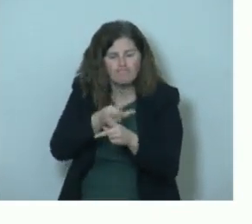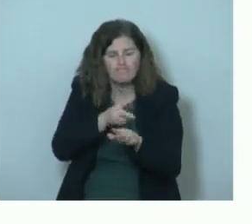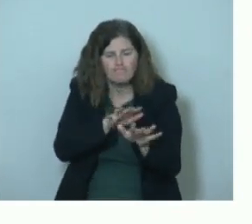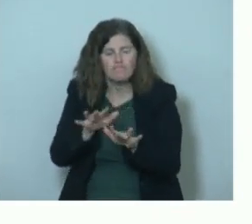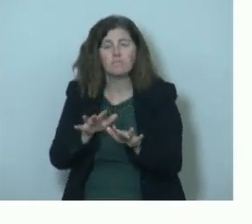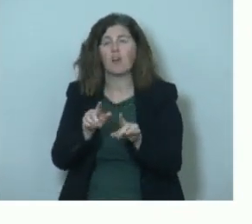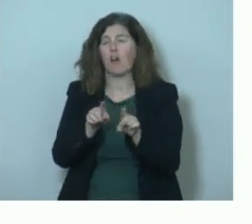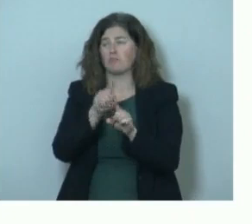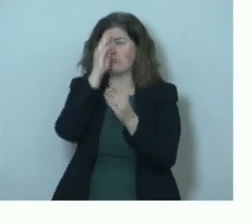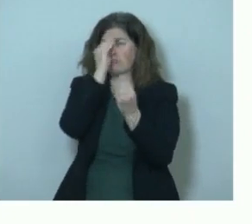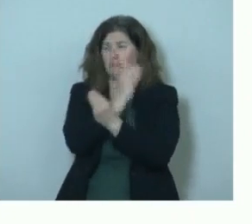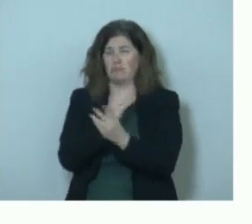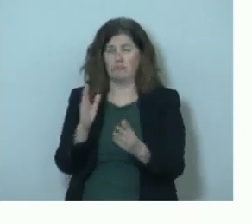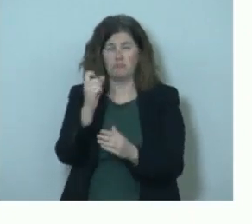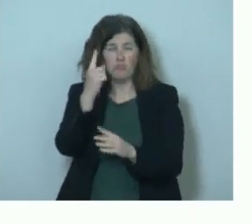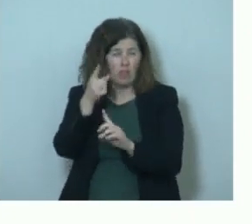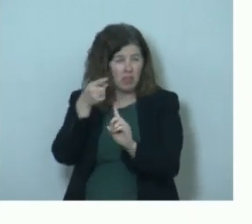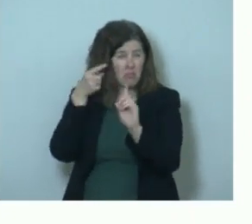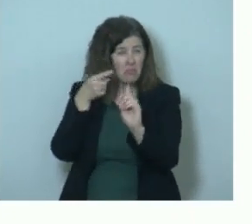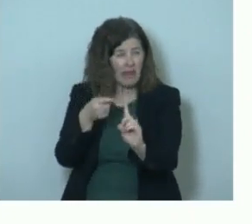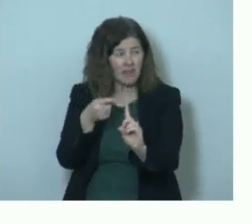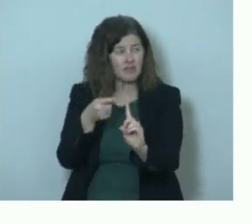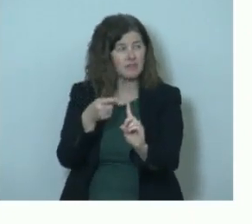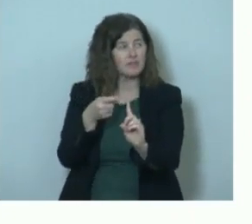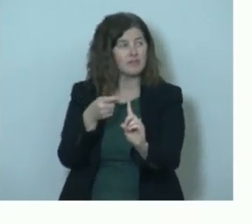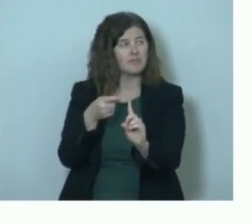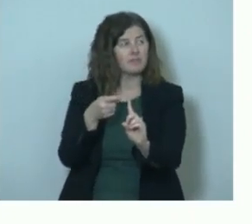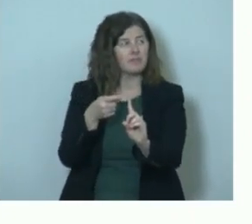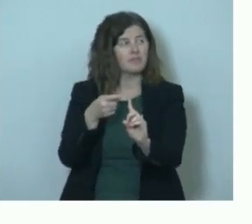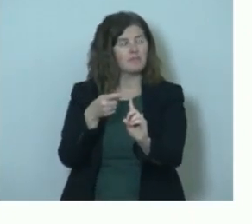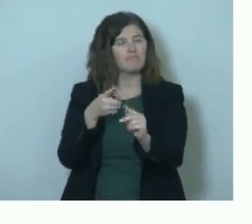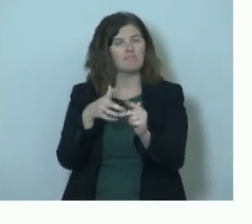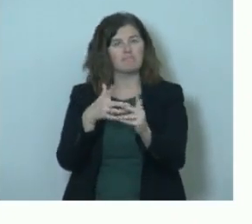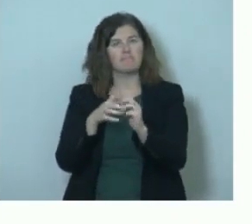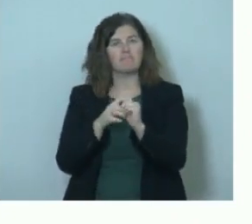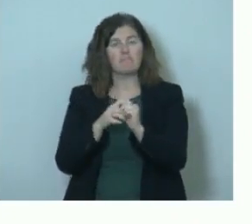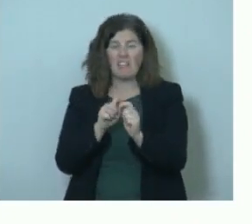AS OF TODAY, MAYBE 285 TRANSFERS FROM REGIONAL AREAS.